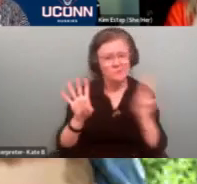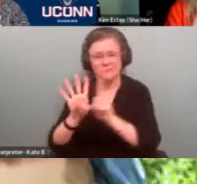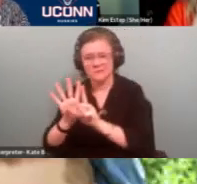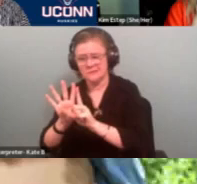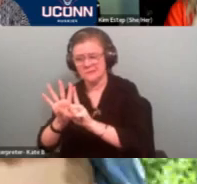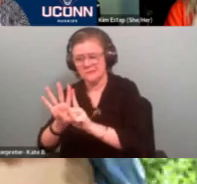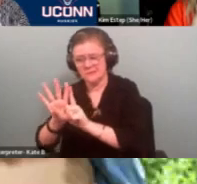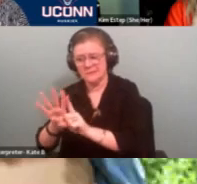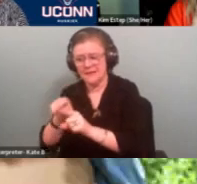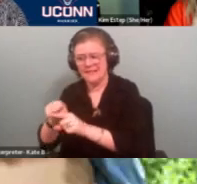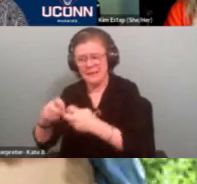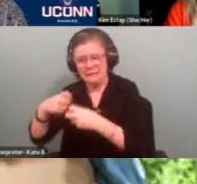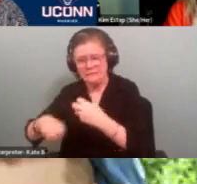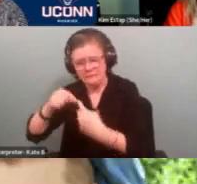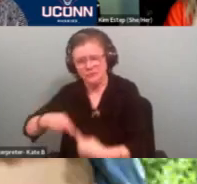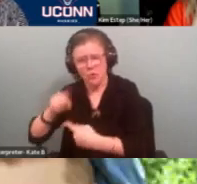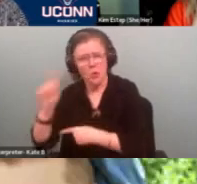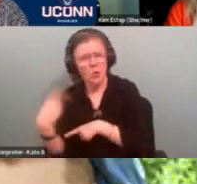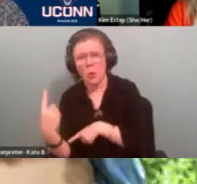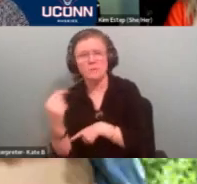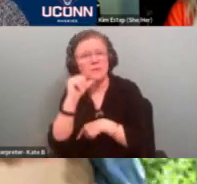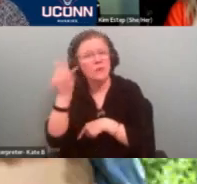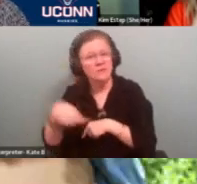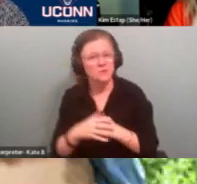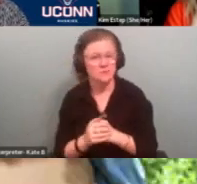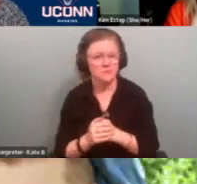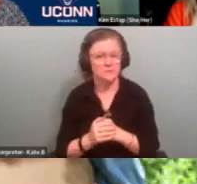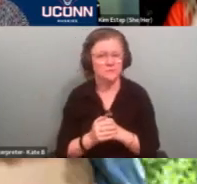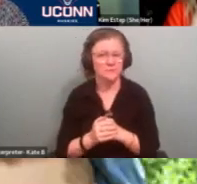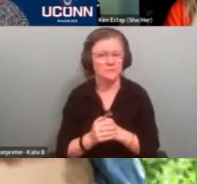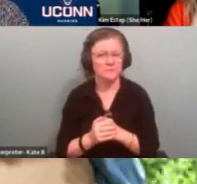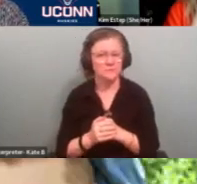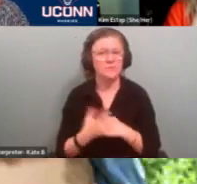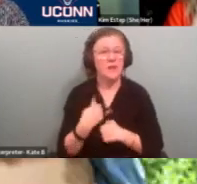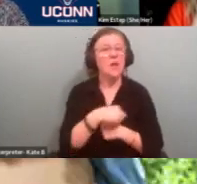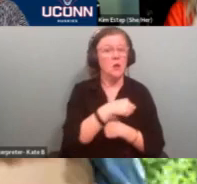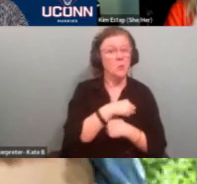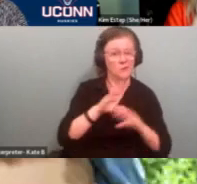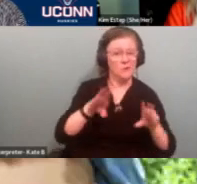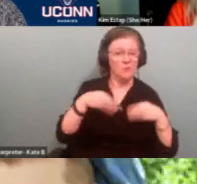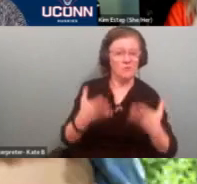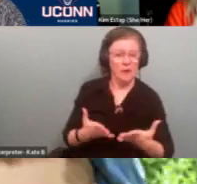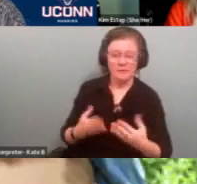the tough times alone anymore. And as wraparound providers, we are there to inspire, support,